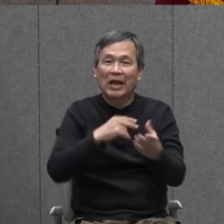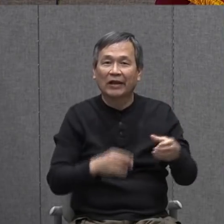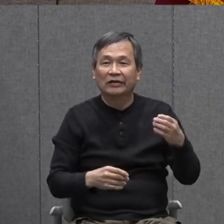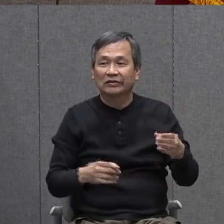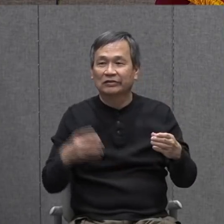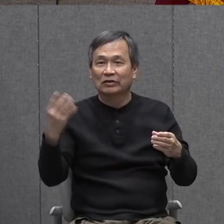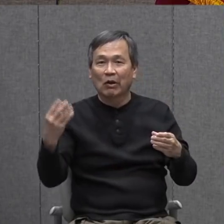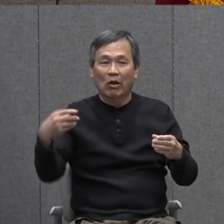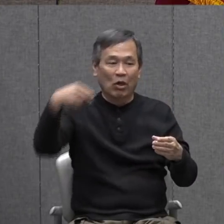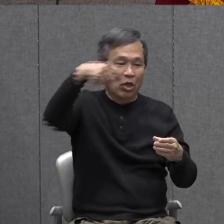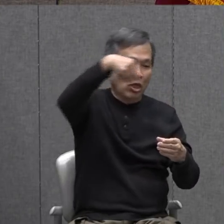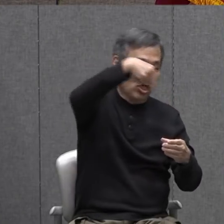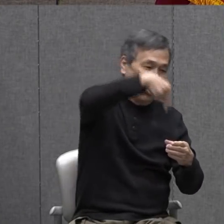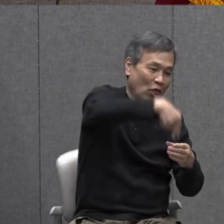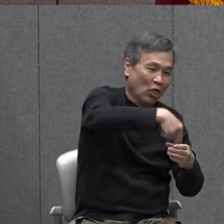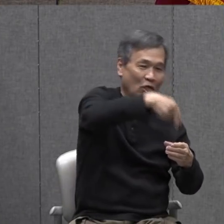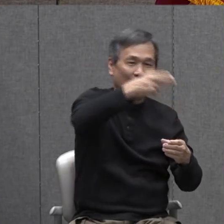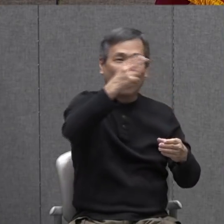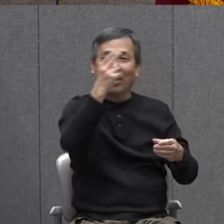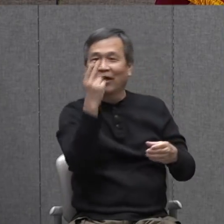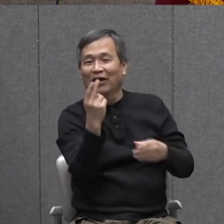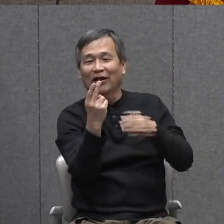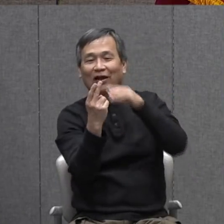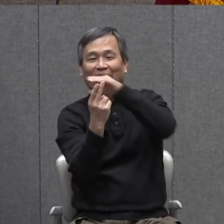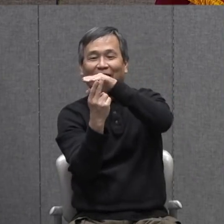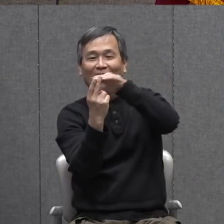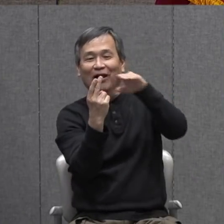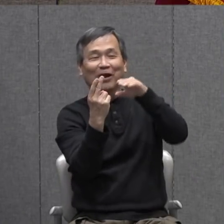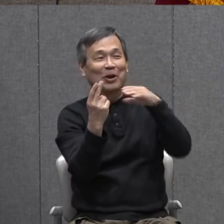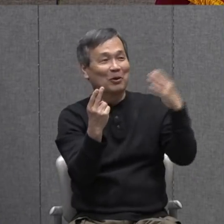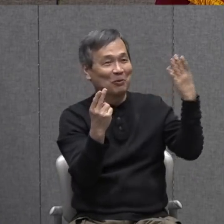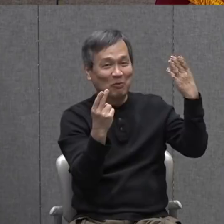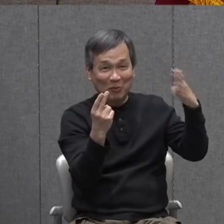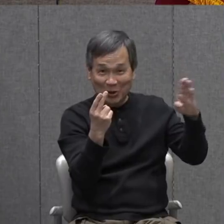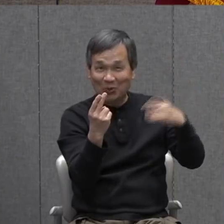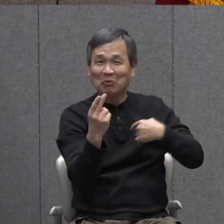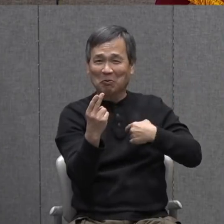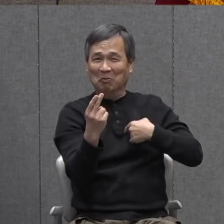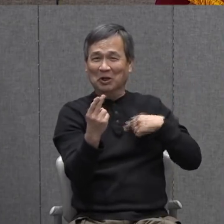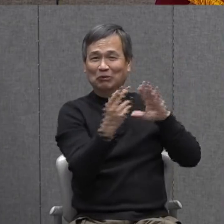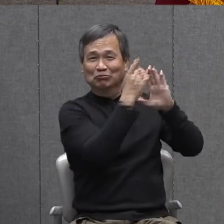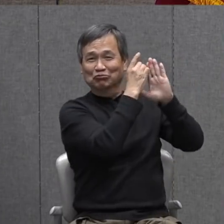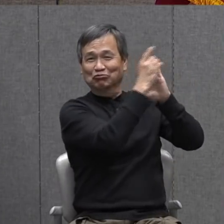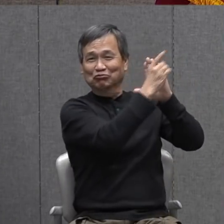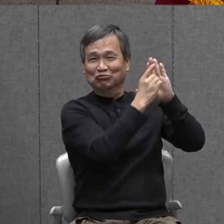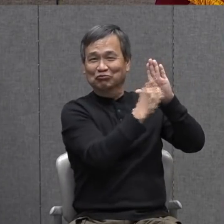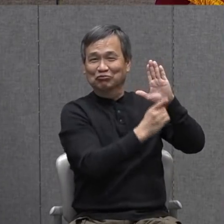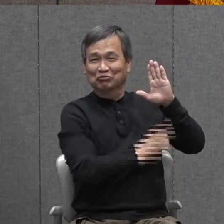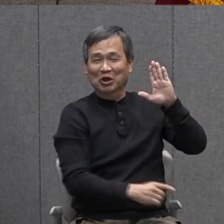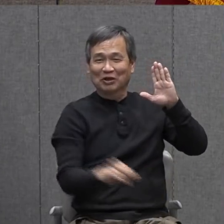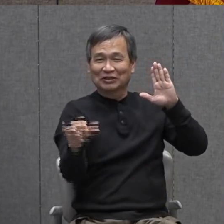and I did that with my creativity. So it's really up to you, artists, and how you decide you want to do this.